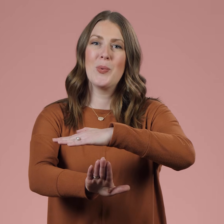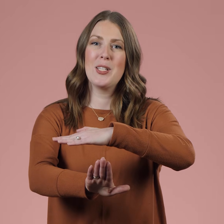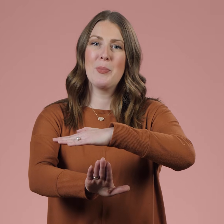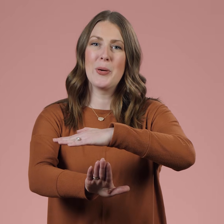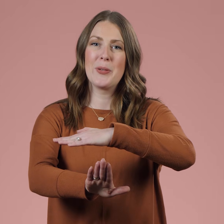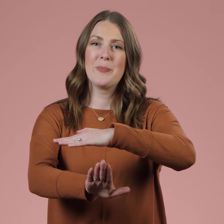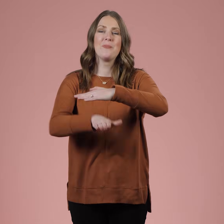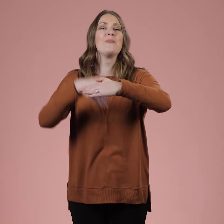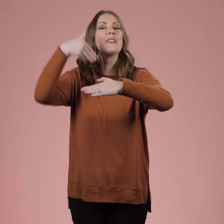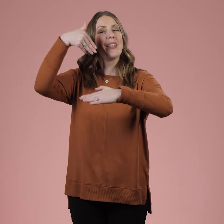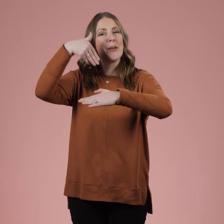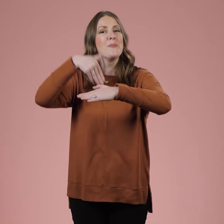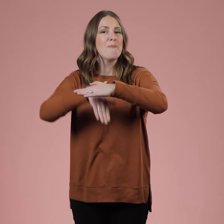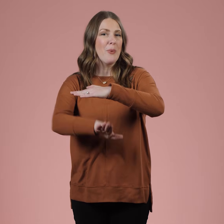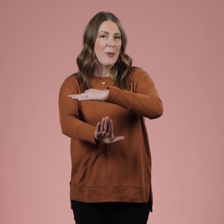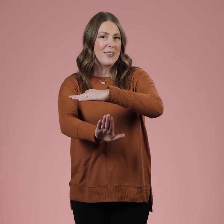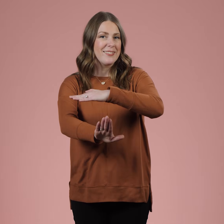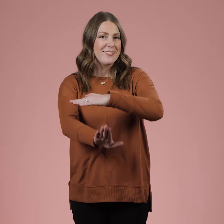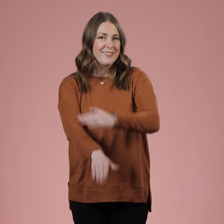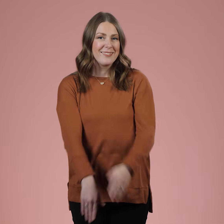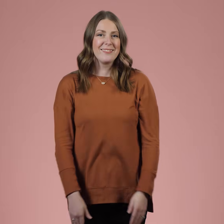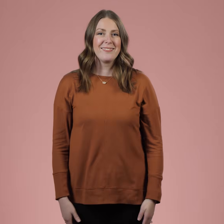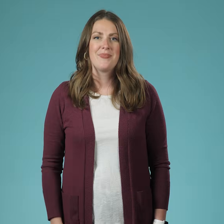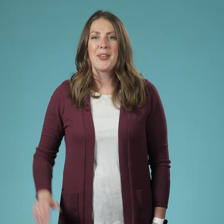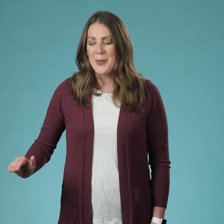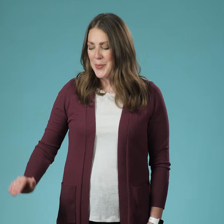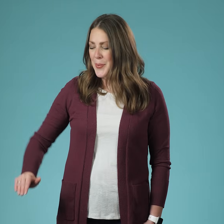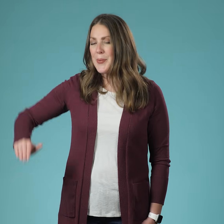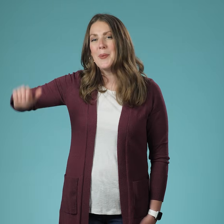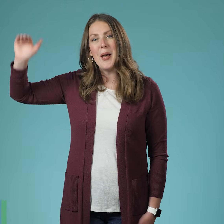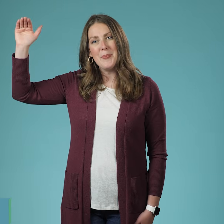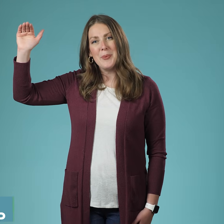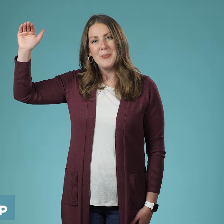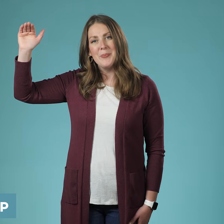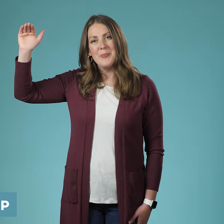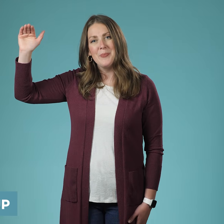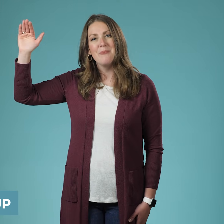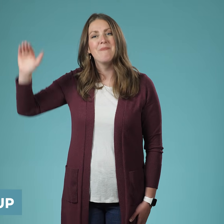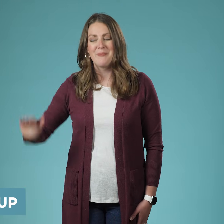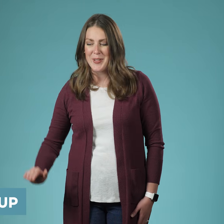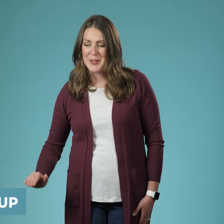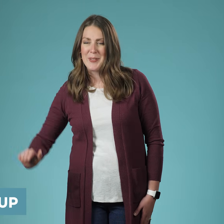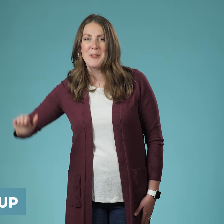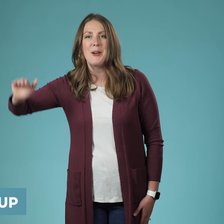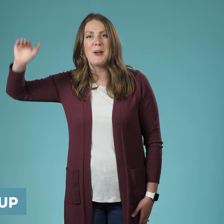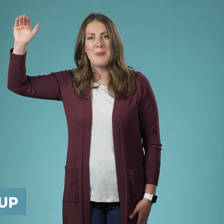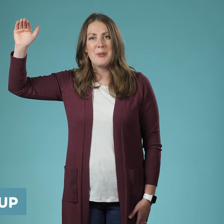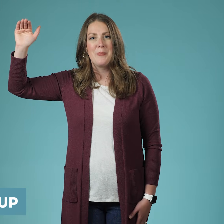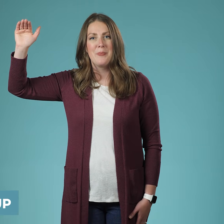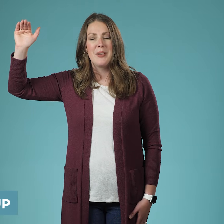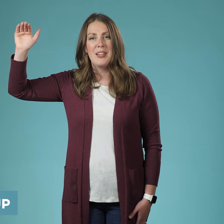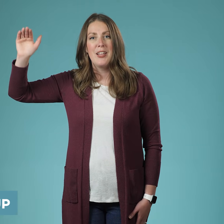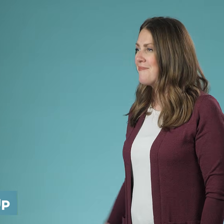when it's born. Born. Grow up.